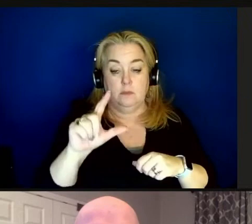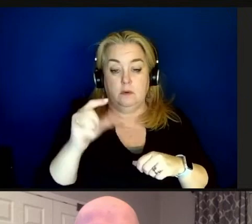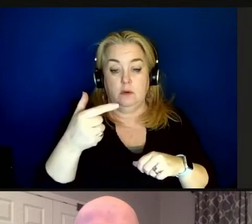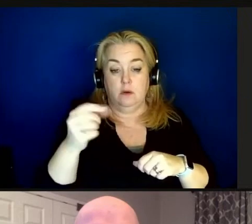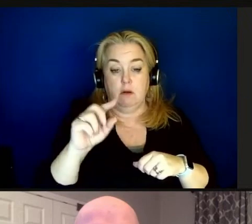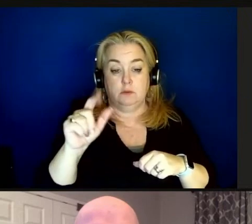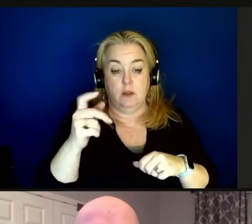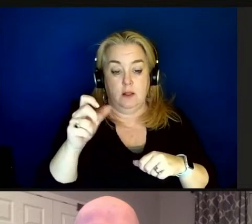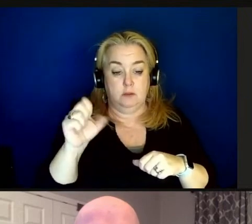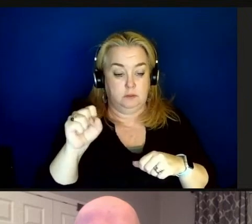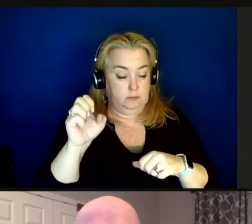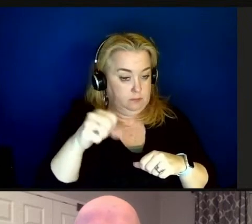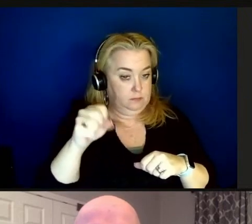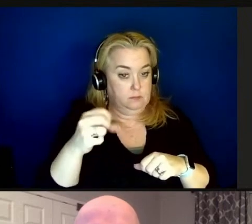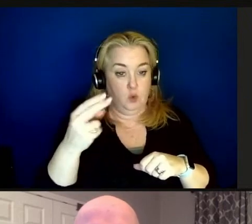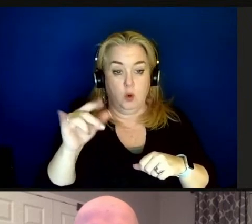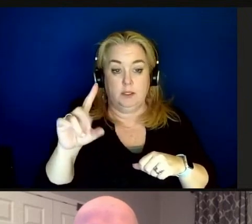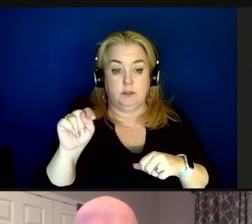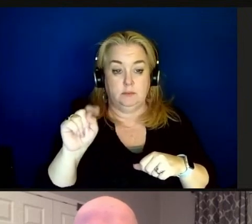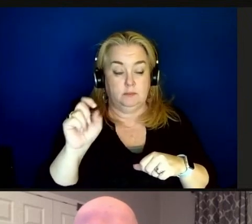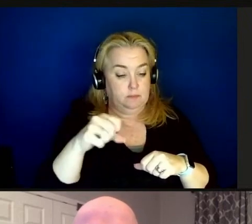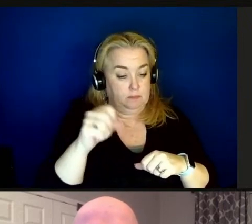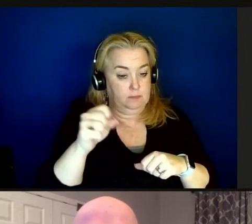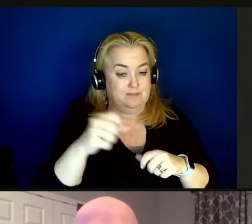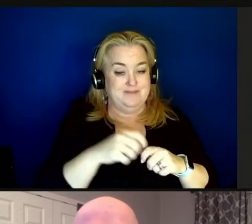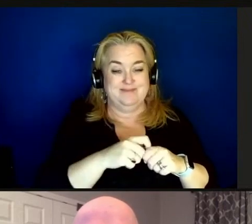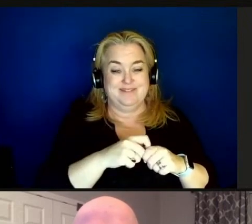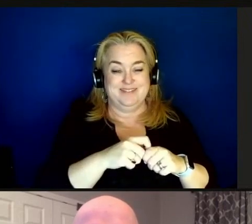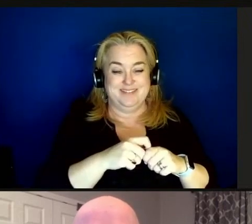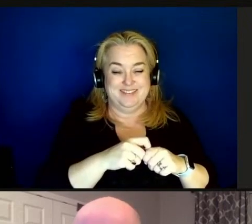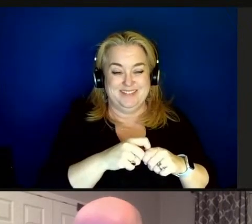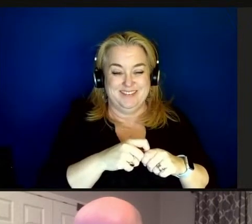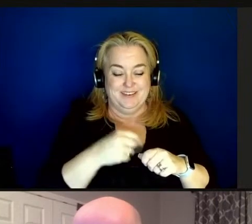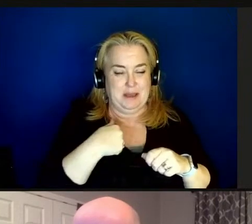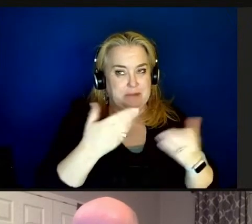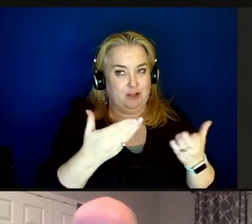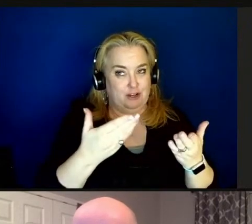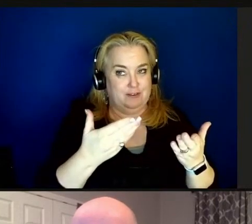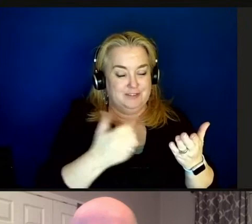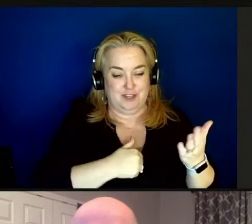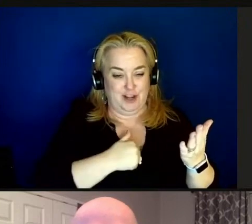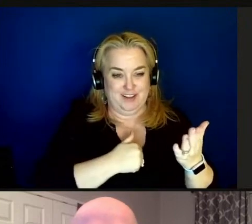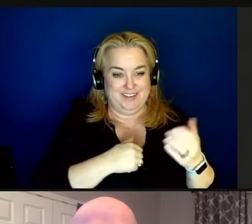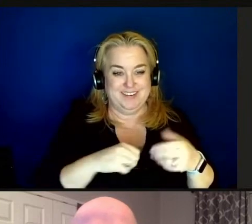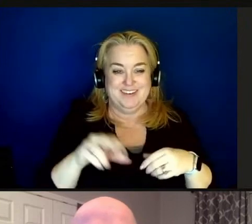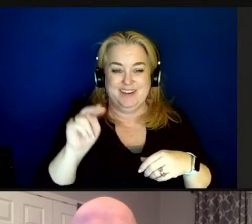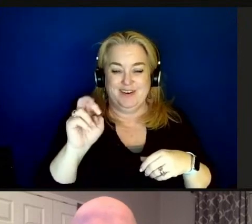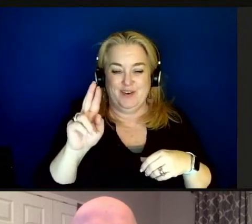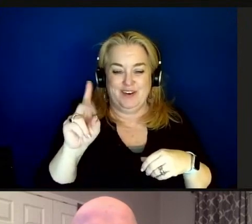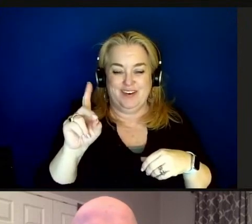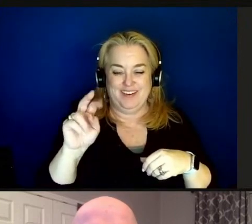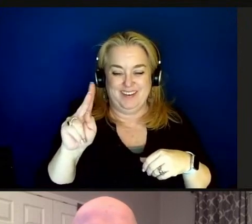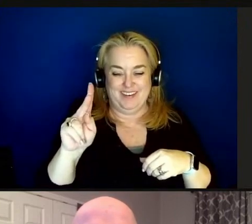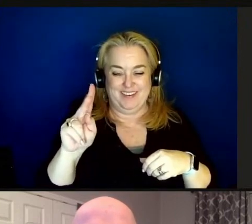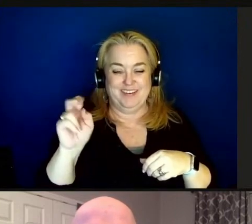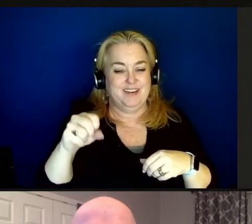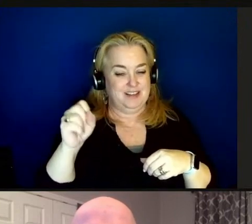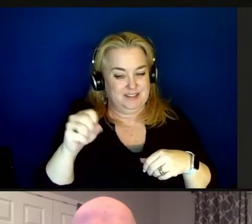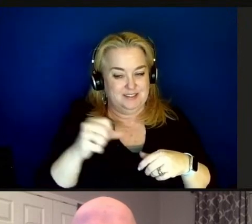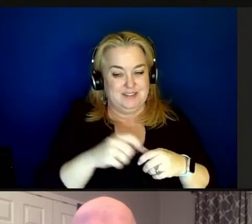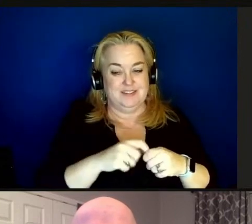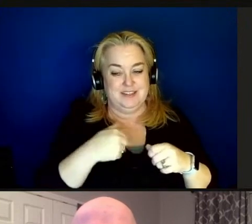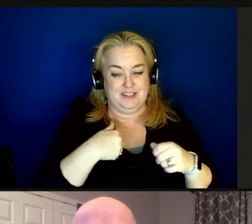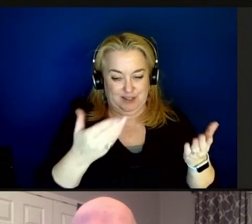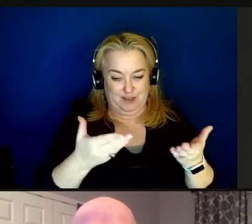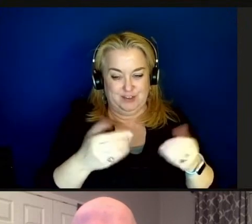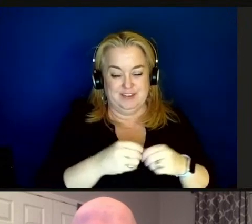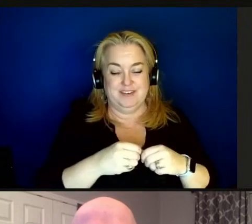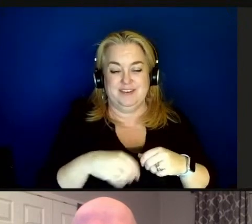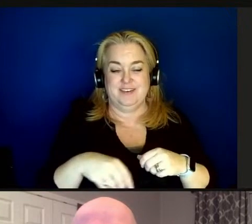COUNCILOR PHILLIPS HERE